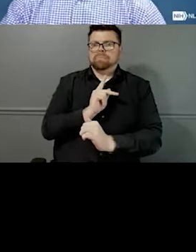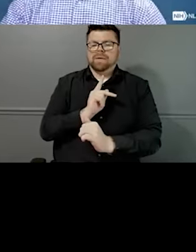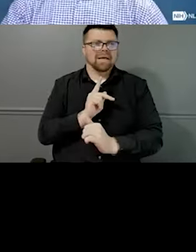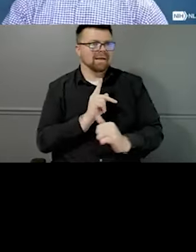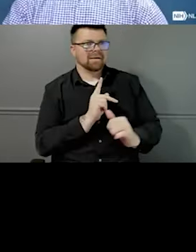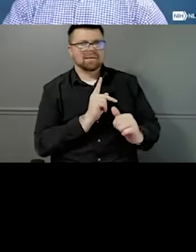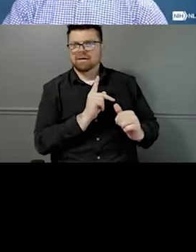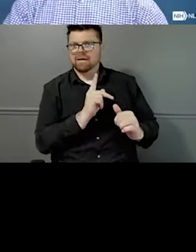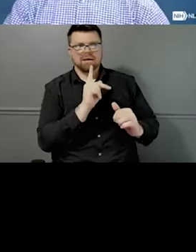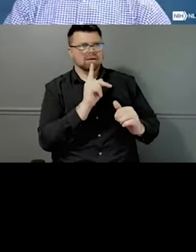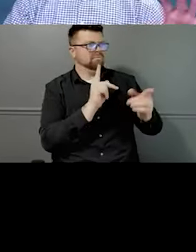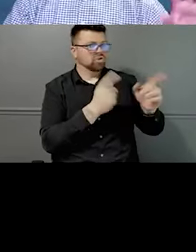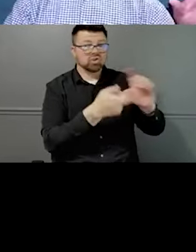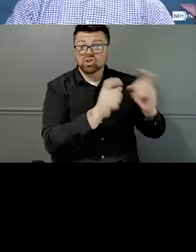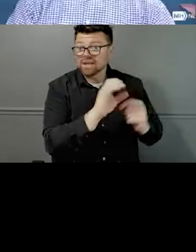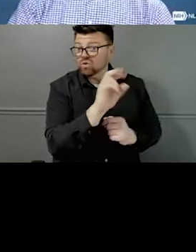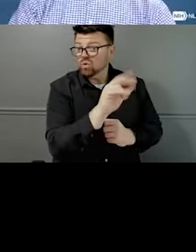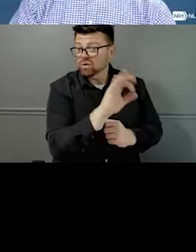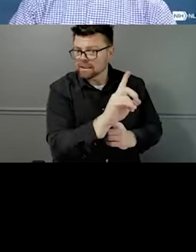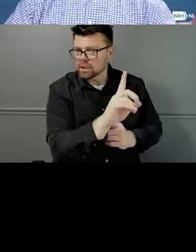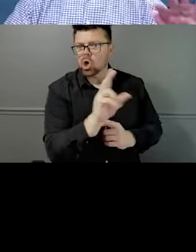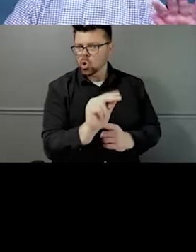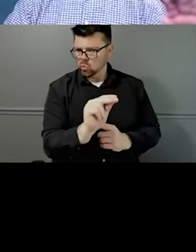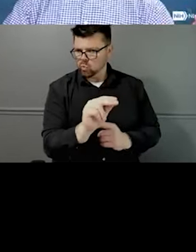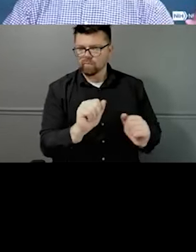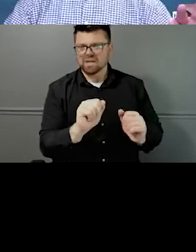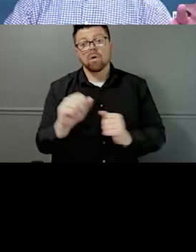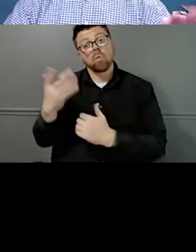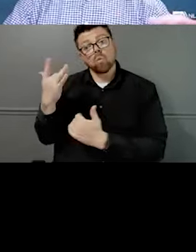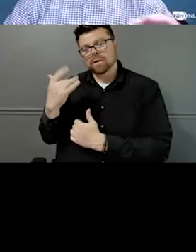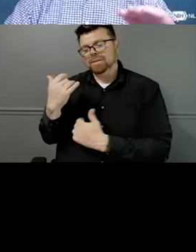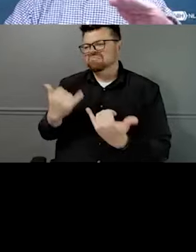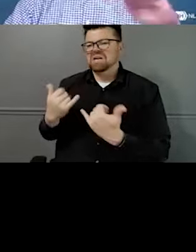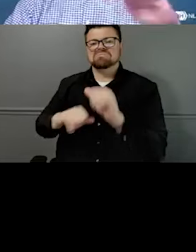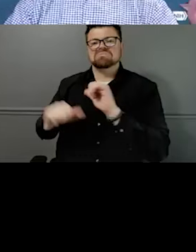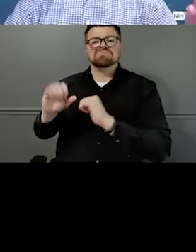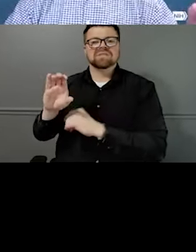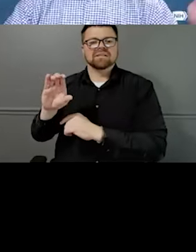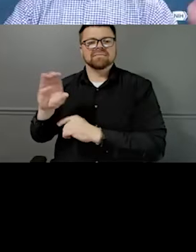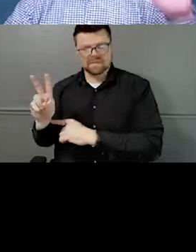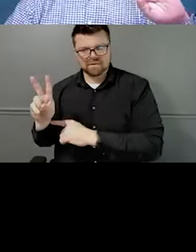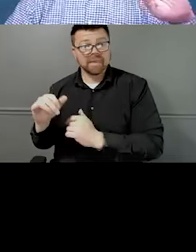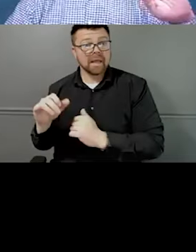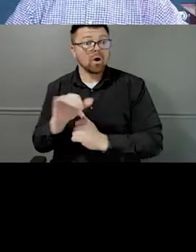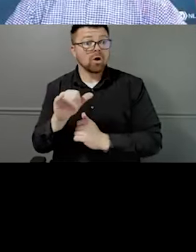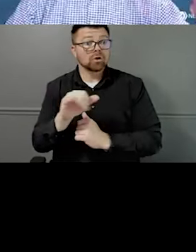Finally, the other feature in ORCID really great is it's exceptional at working with